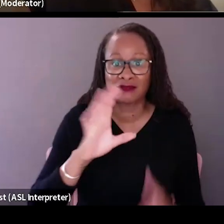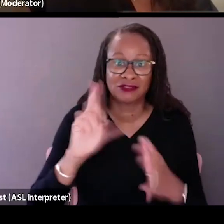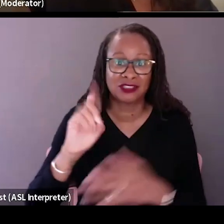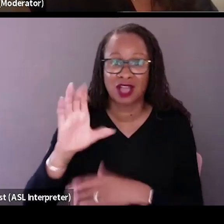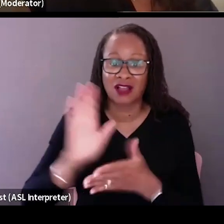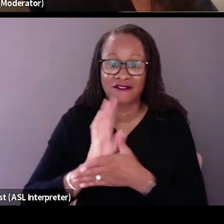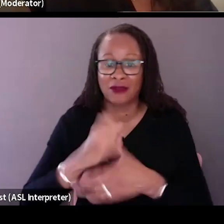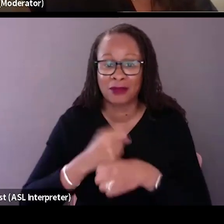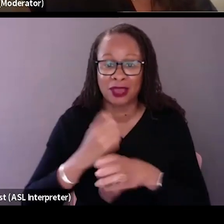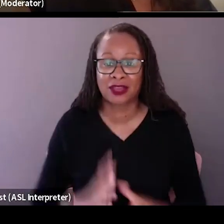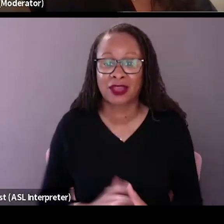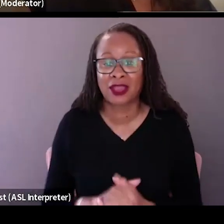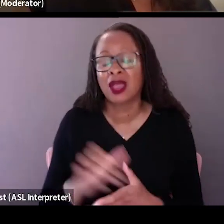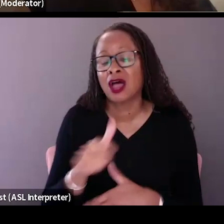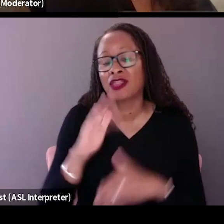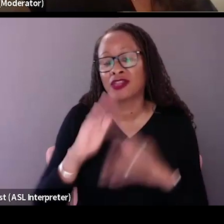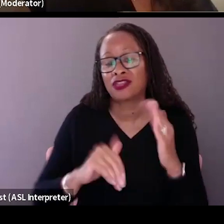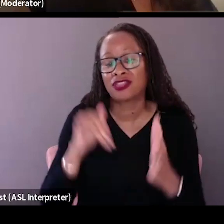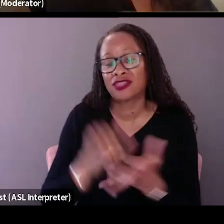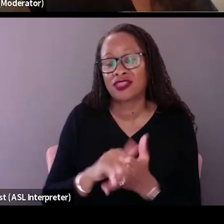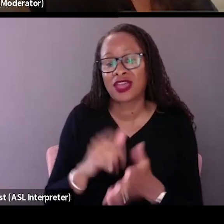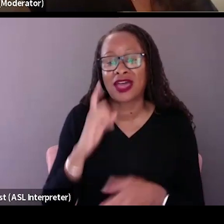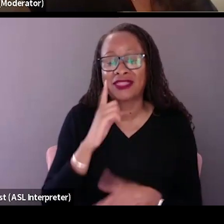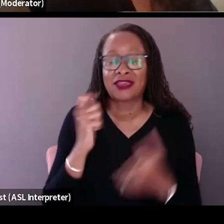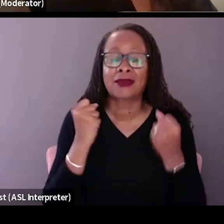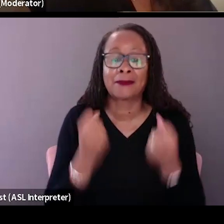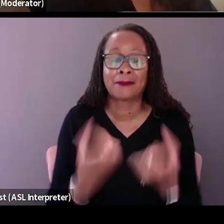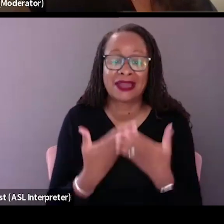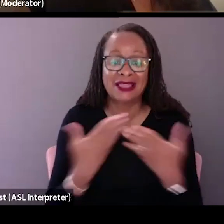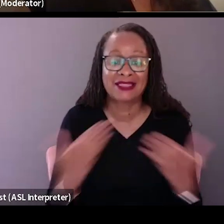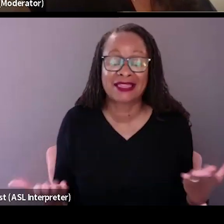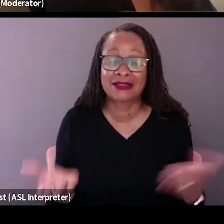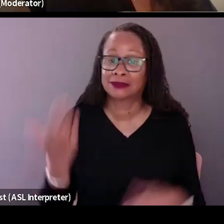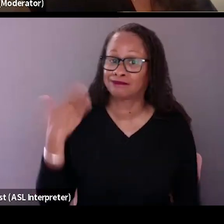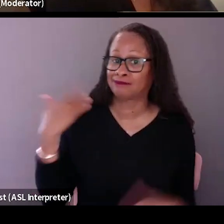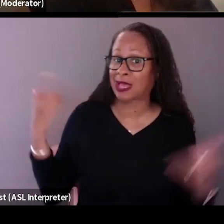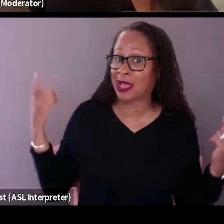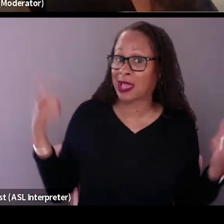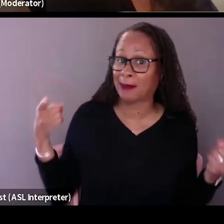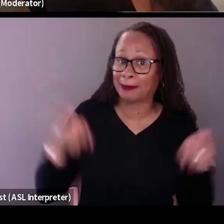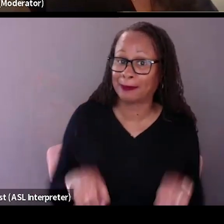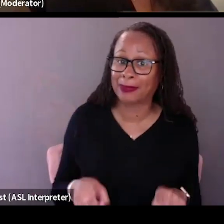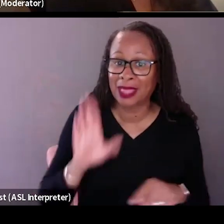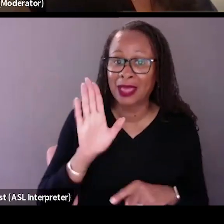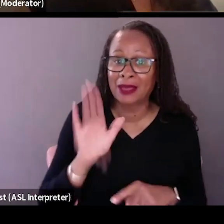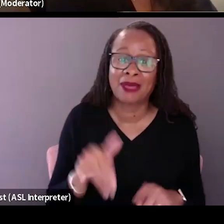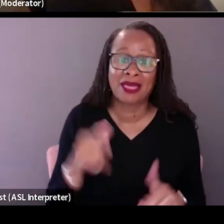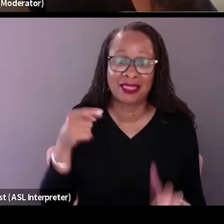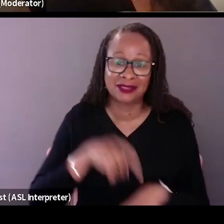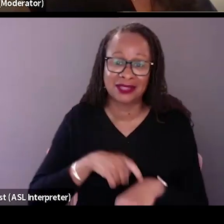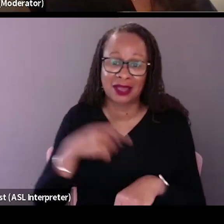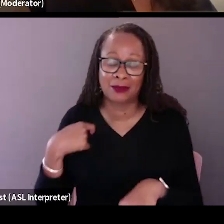Yeah, other than that, I think a lot of things had happened by the time we were like, you know, in there doing it.